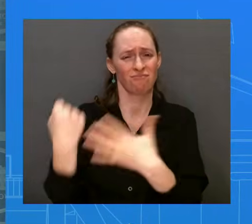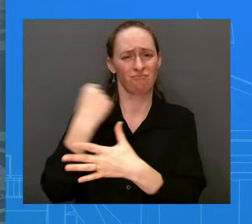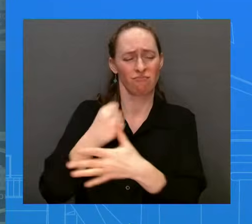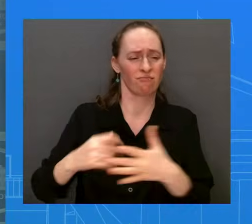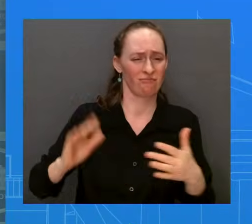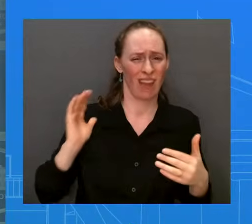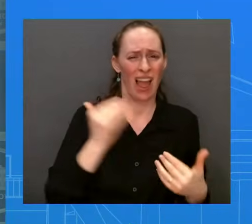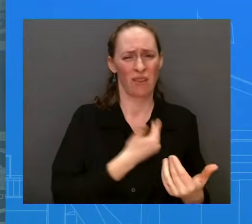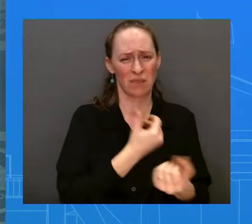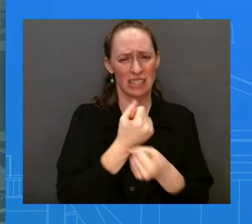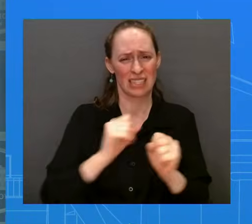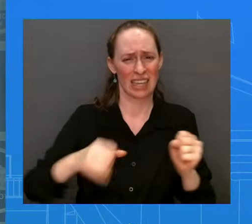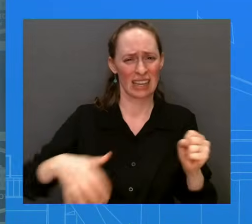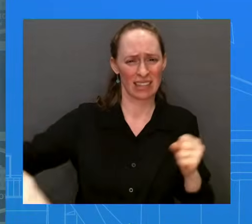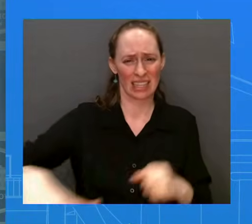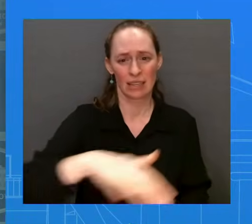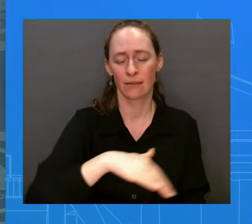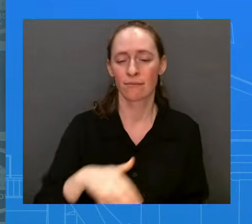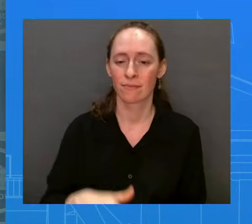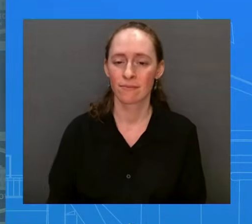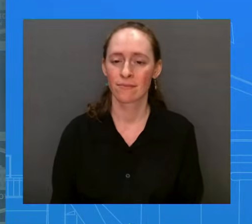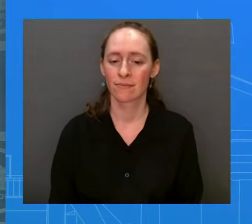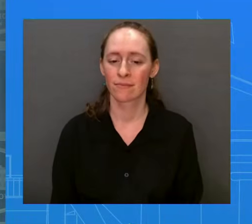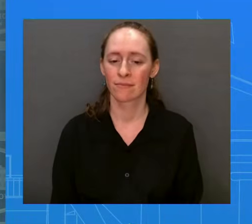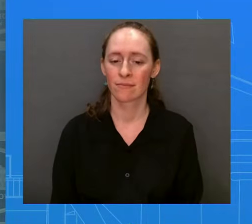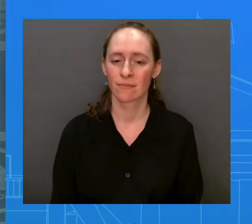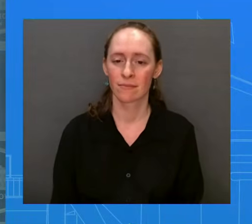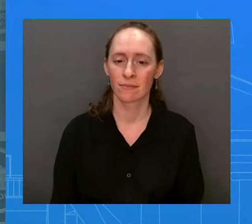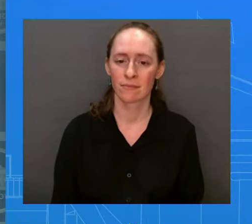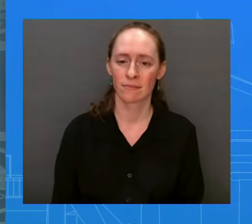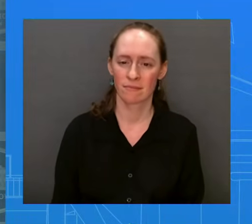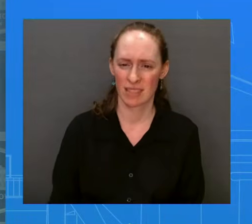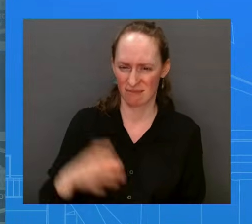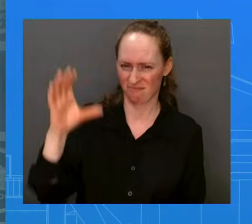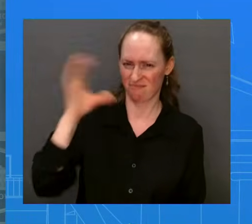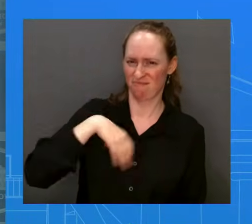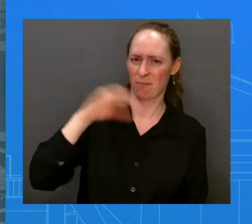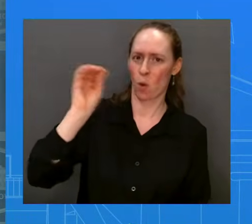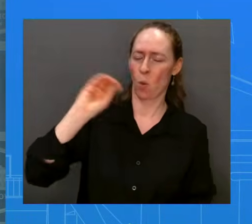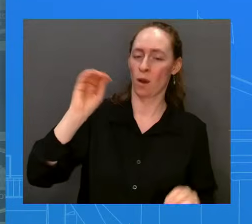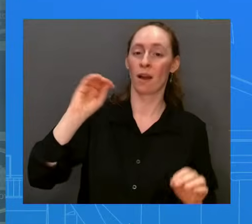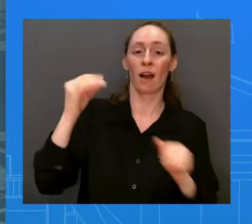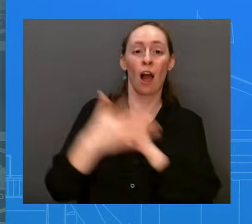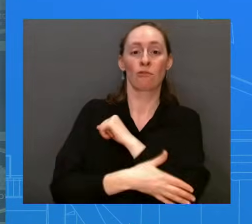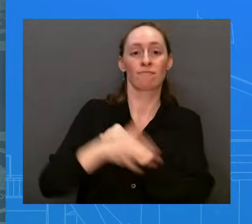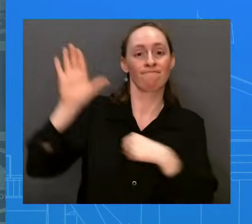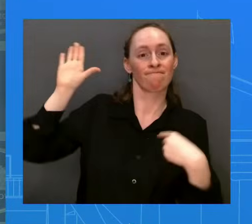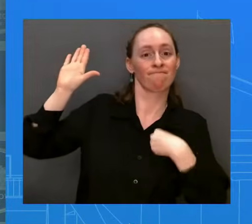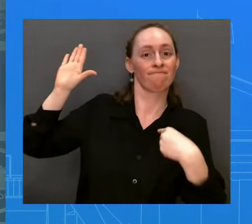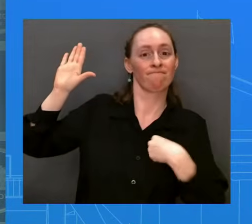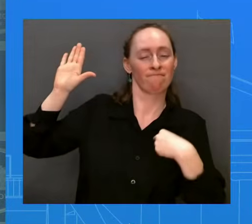Mr. Kirby: I can't say whether that's strange or not, since we're sort of in uncharted territory here, no pun intended. But we don't -- you know, we don't --